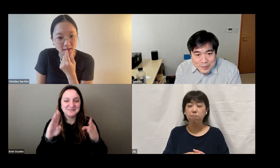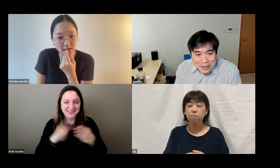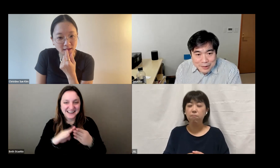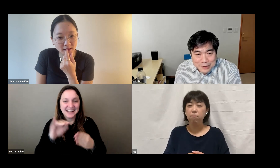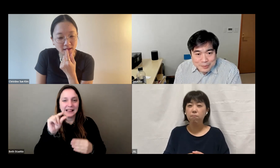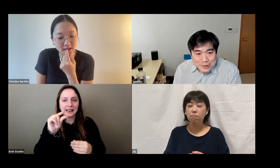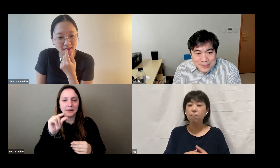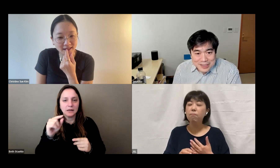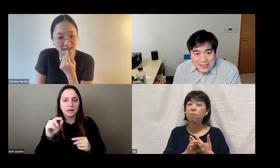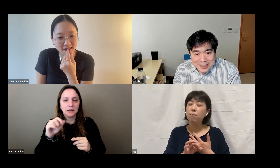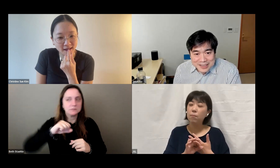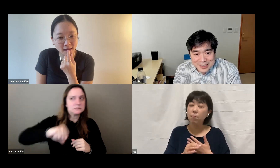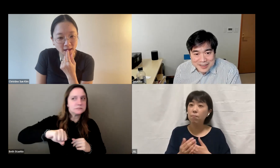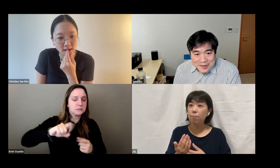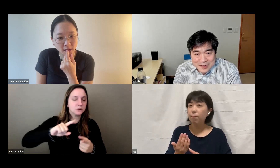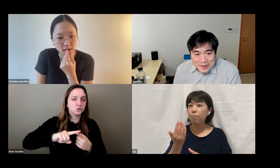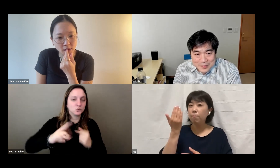but how are you personally?